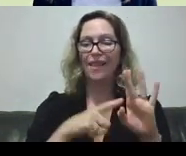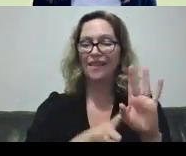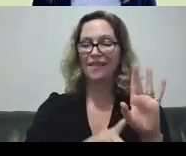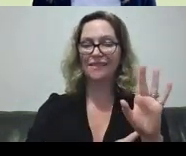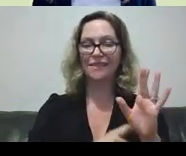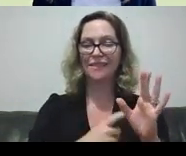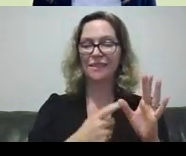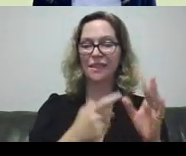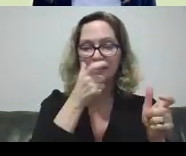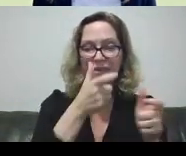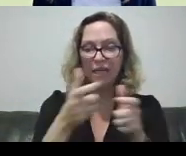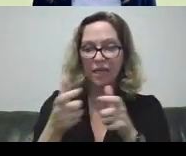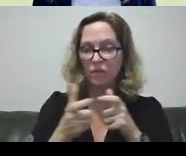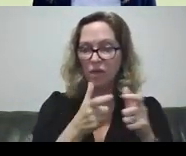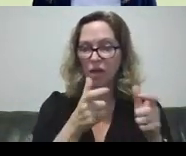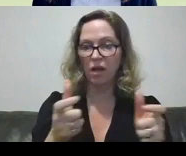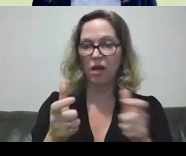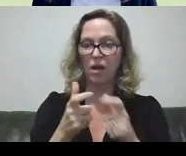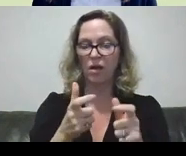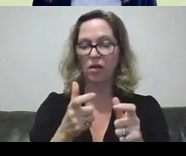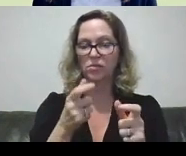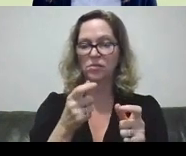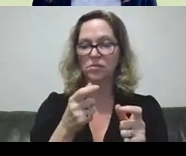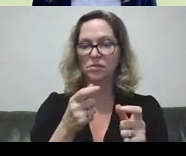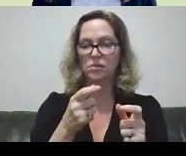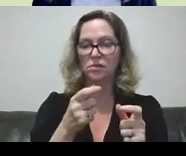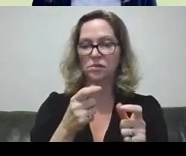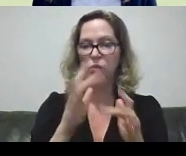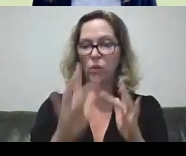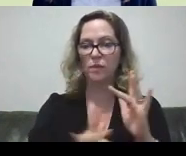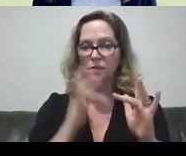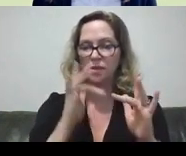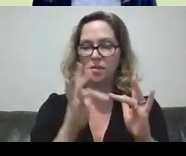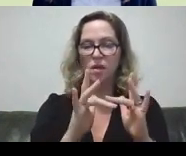free training for workers that way you will have an understanding of what you